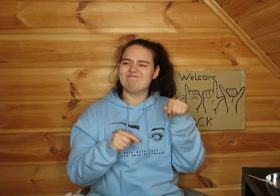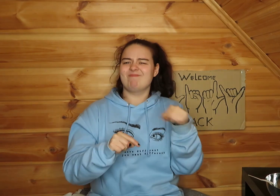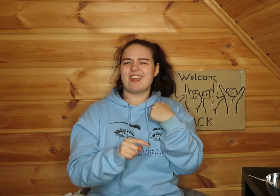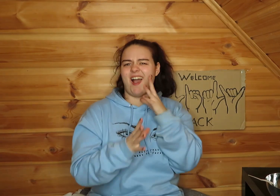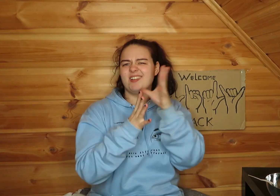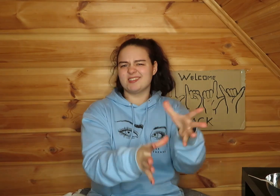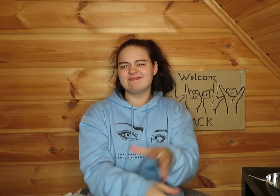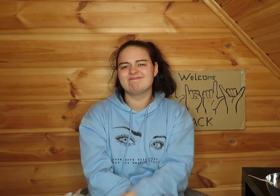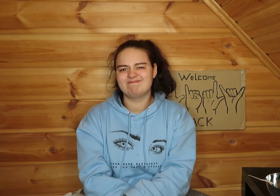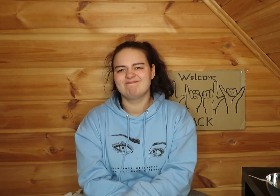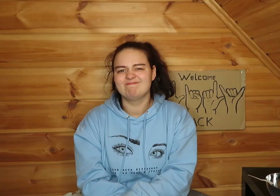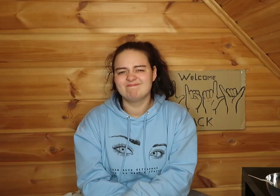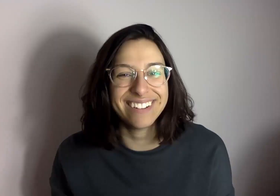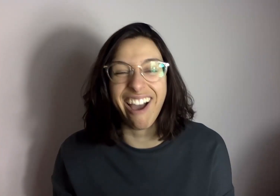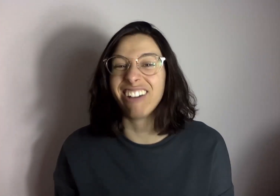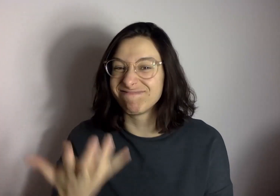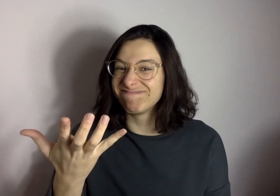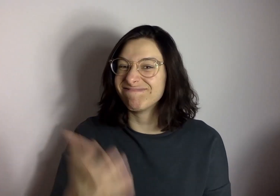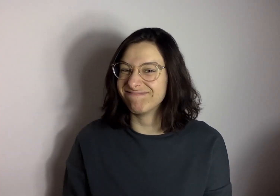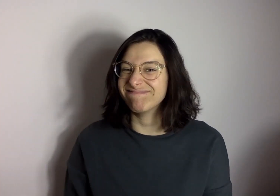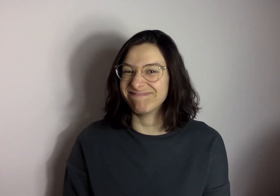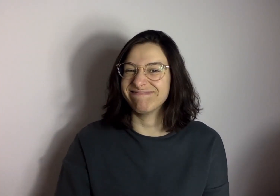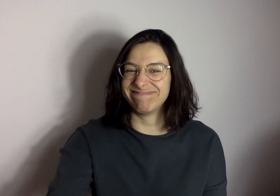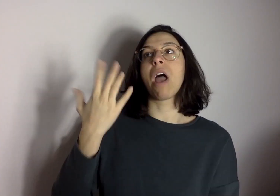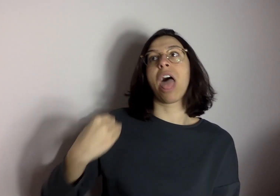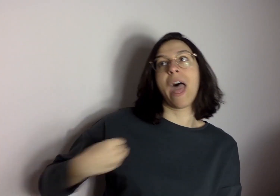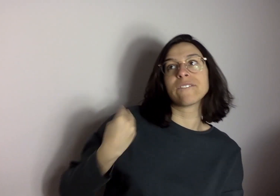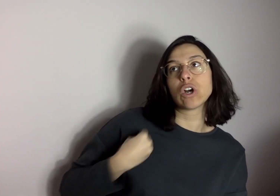That I really hate. Yeah true…